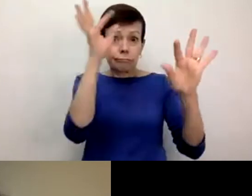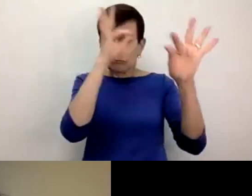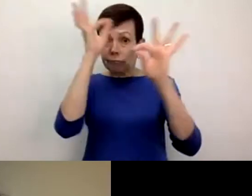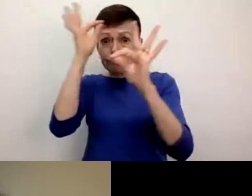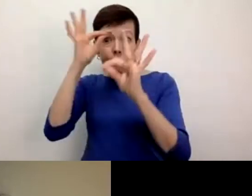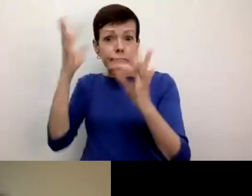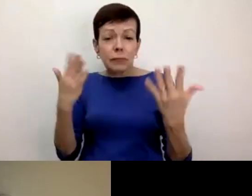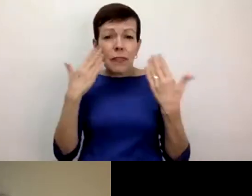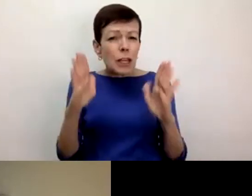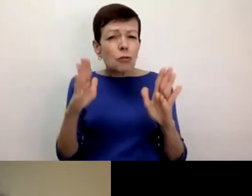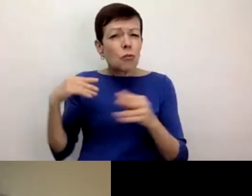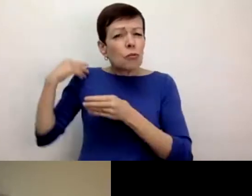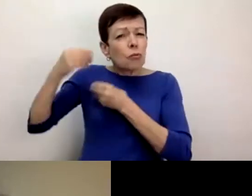or practices.